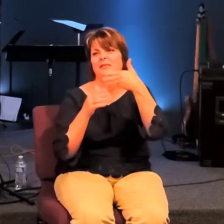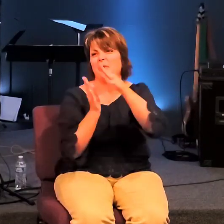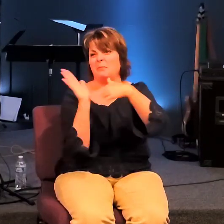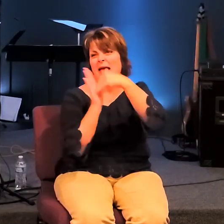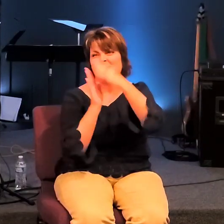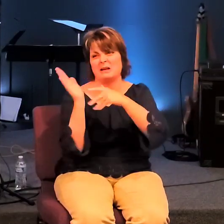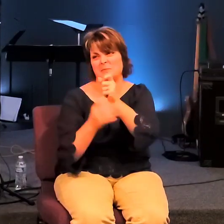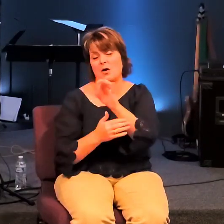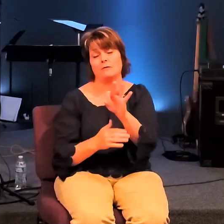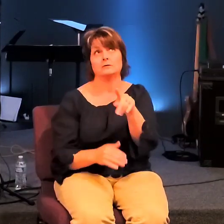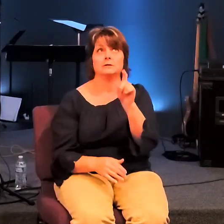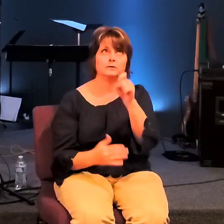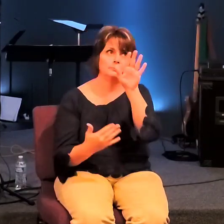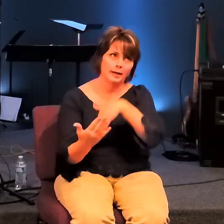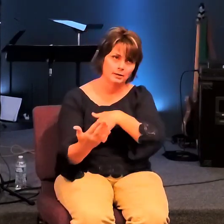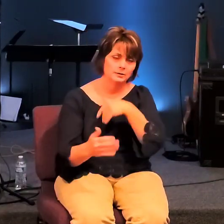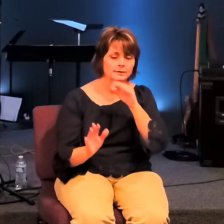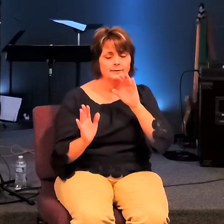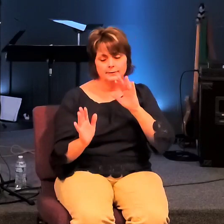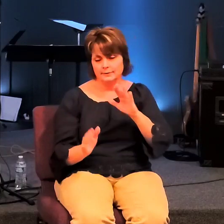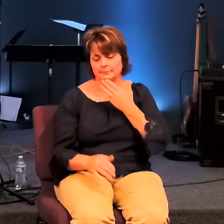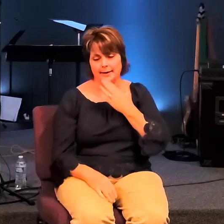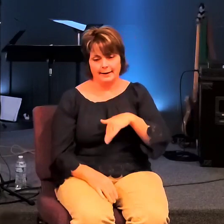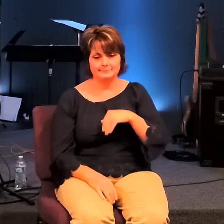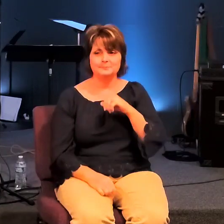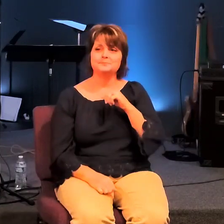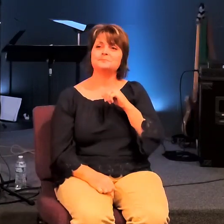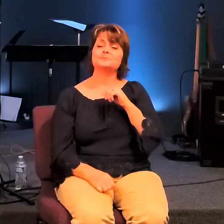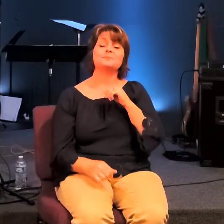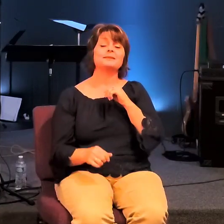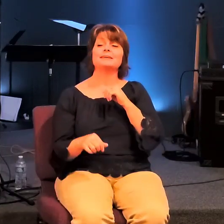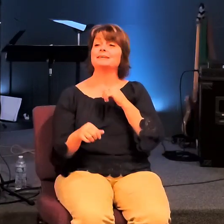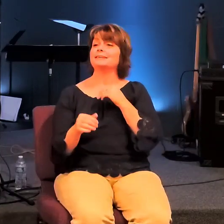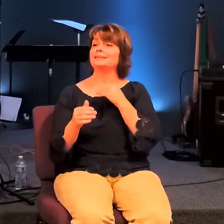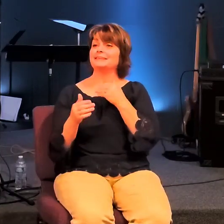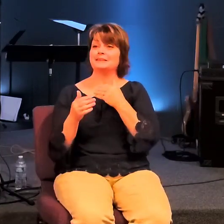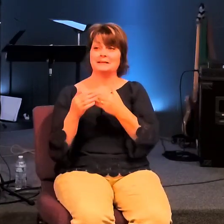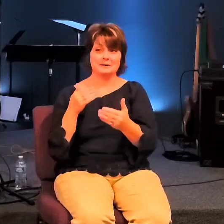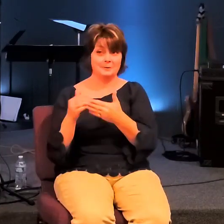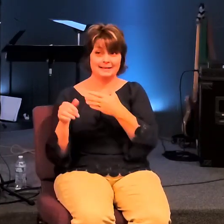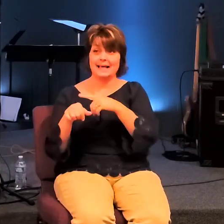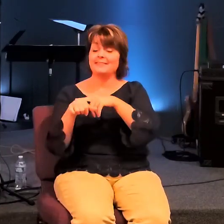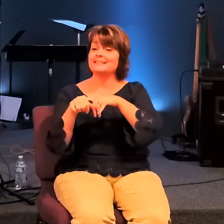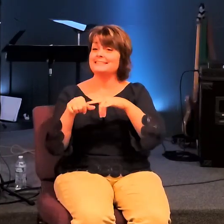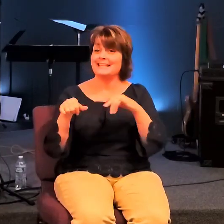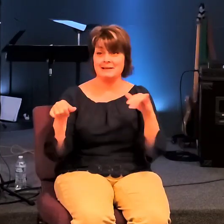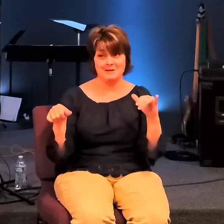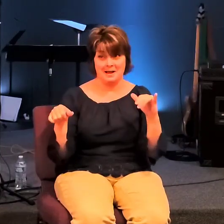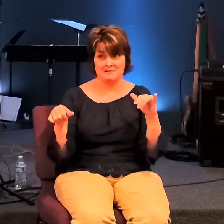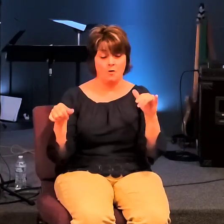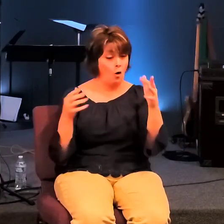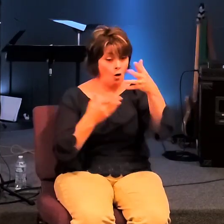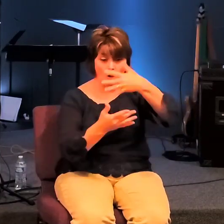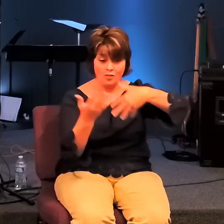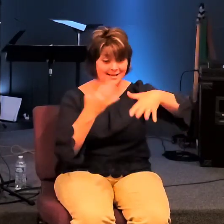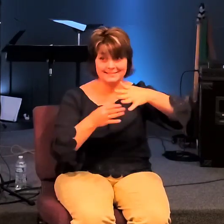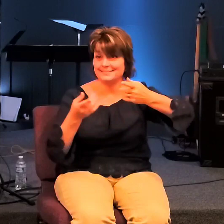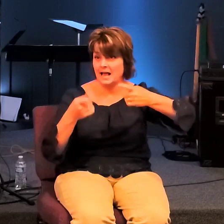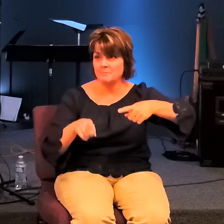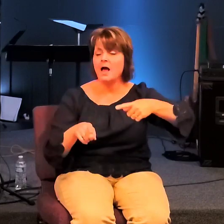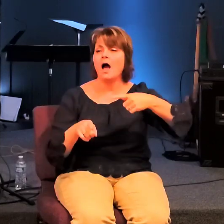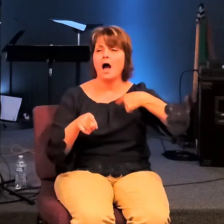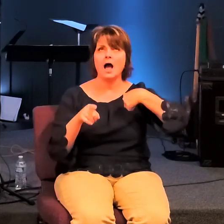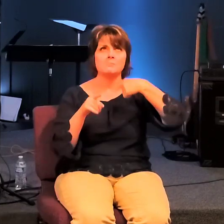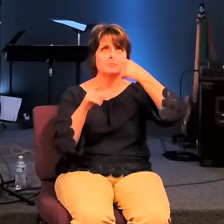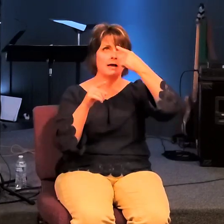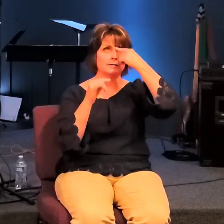midst of all this I was I was talking to the Lord in my mind and I and I am angry like